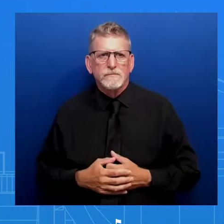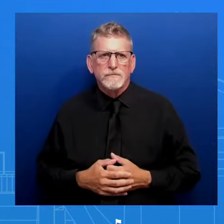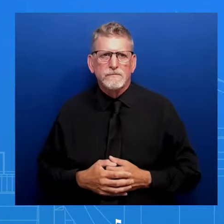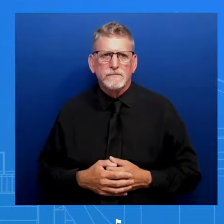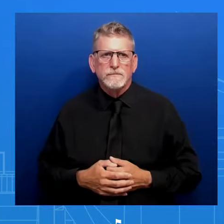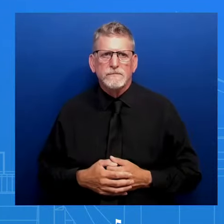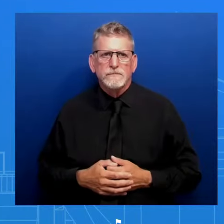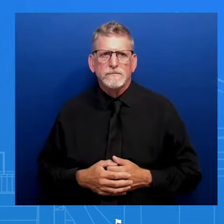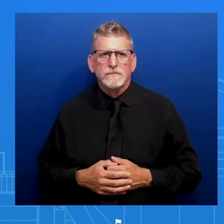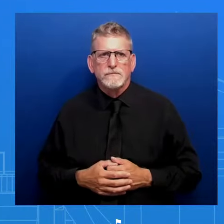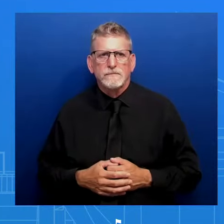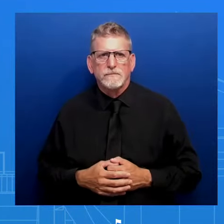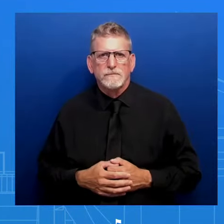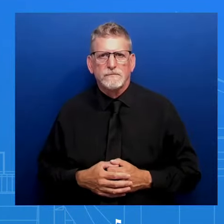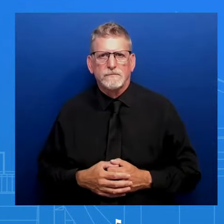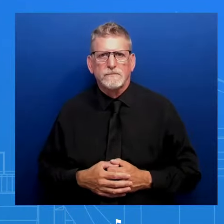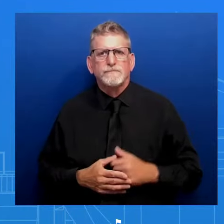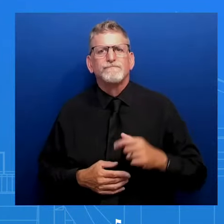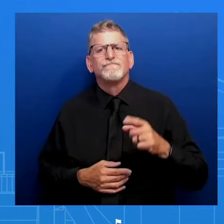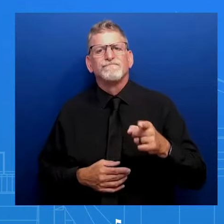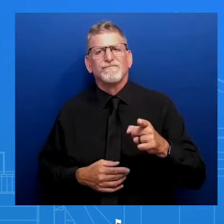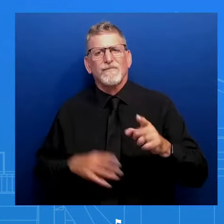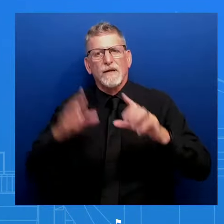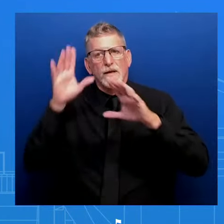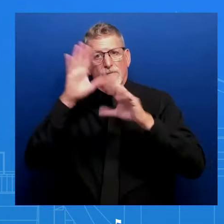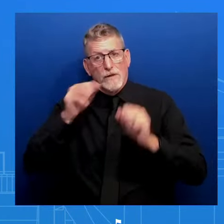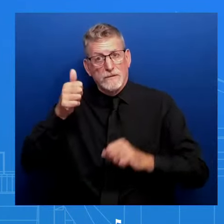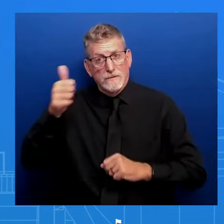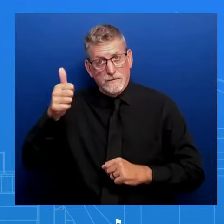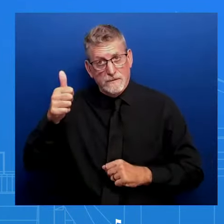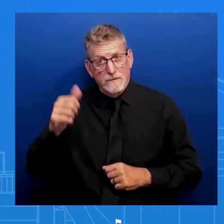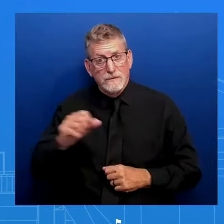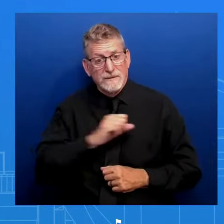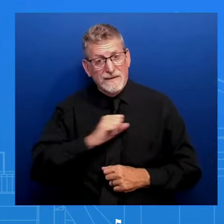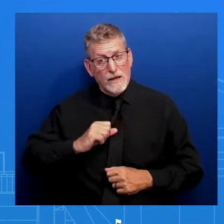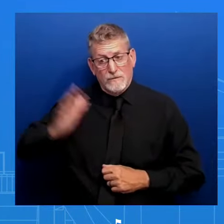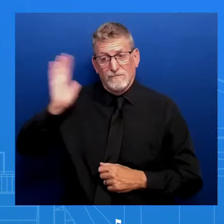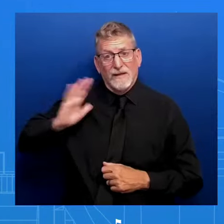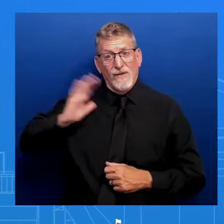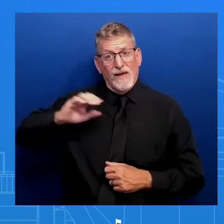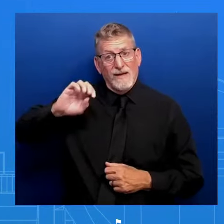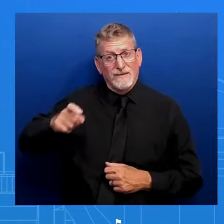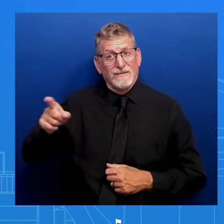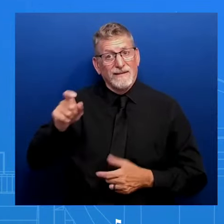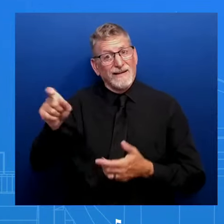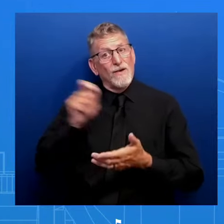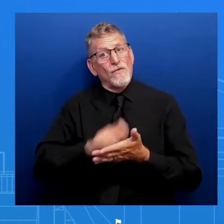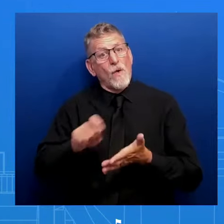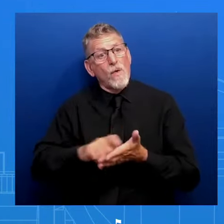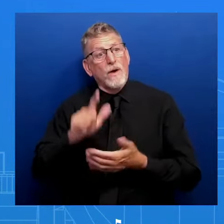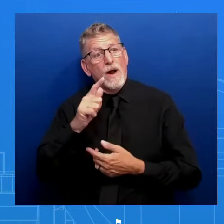The Press: As president, he talks often about the need to get illegal firearms off of our streets.